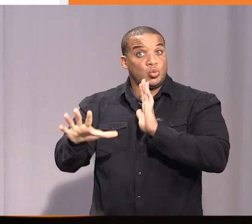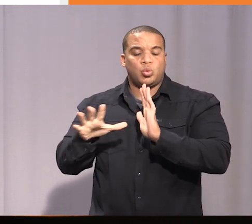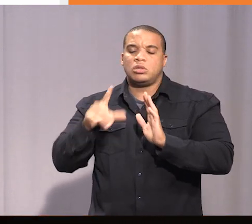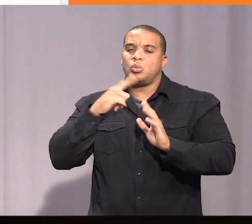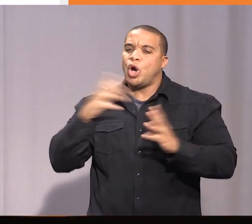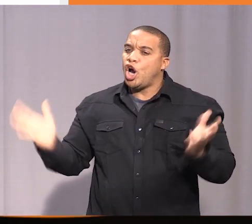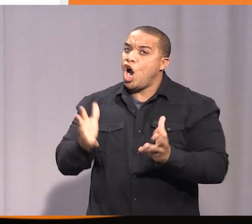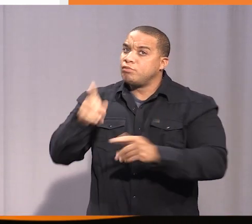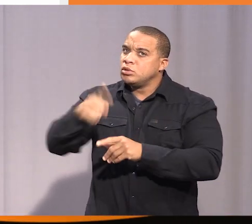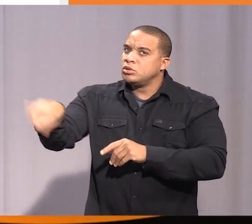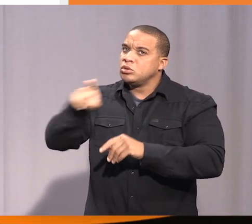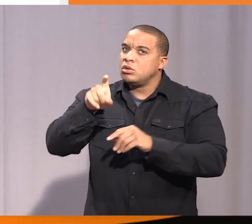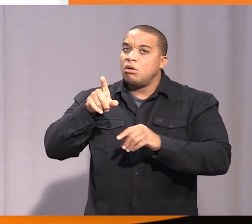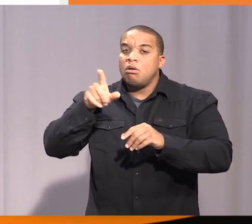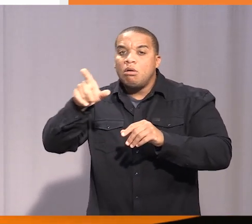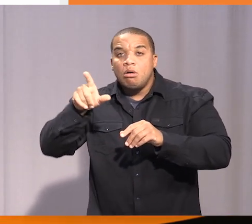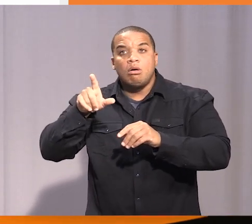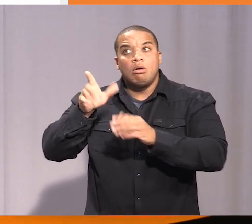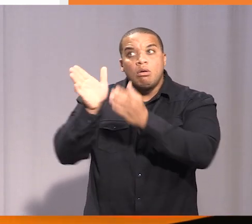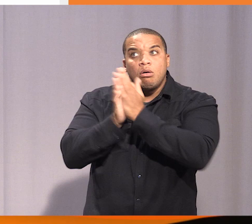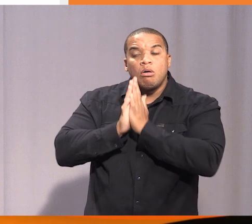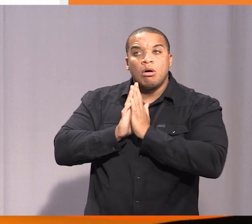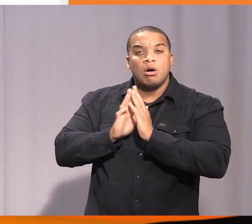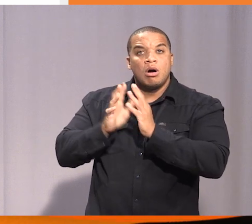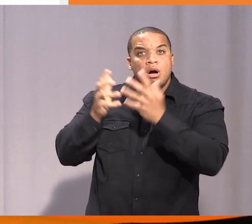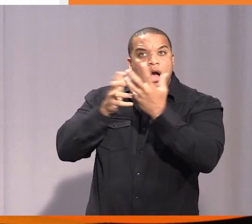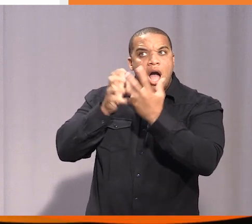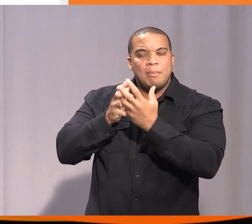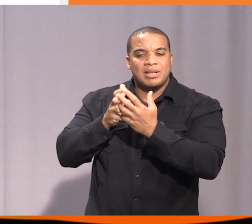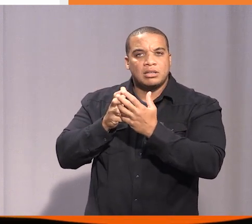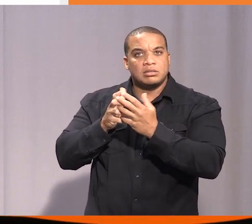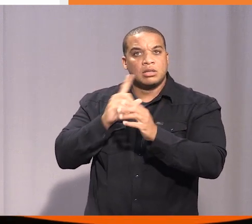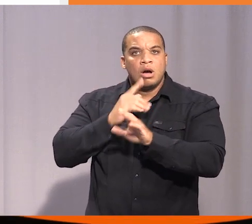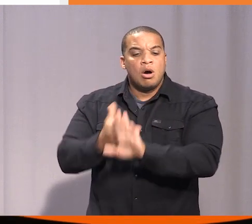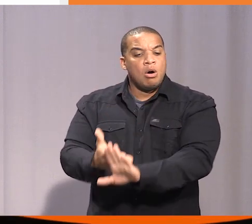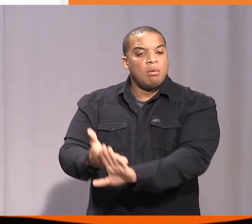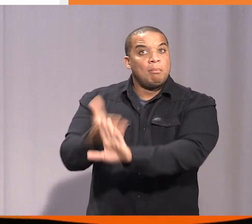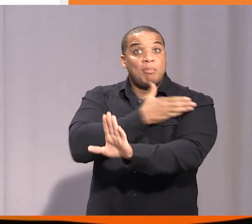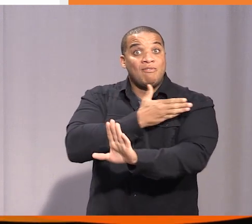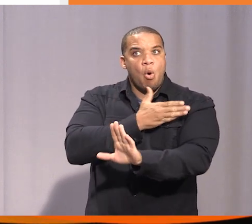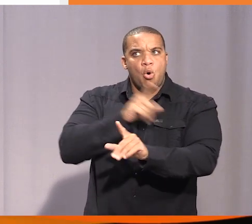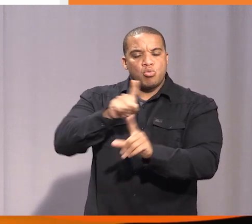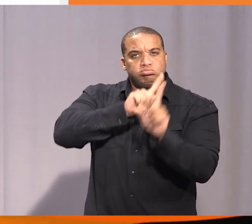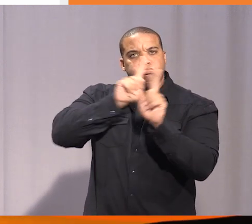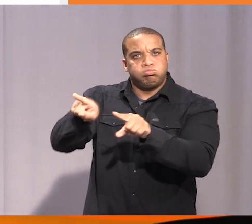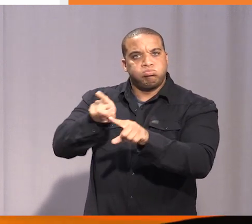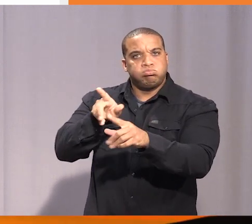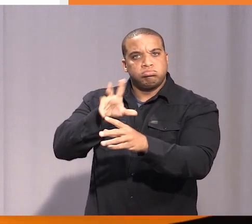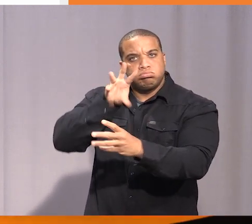to request accommodations from OSS as early as possible, even prior to attending BCC.